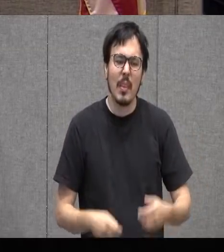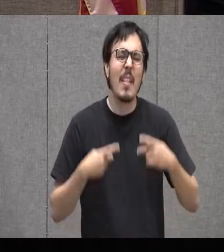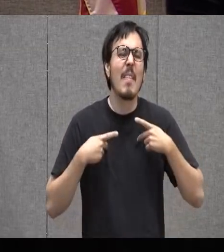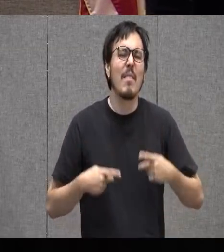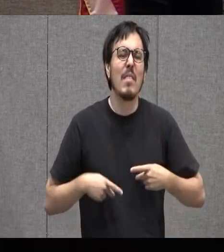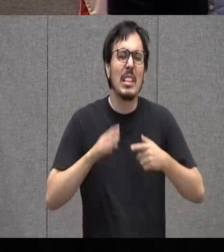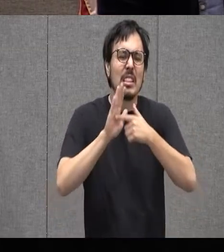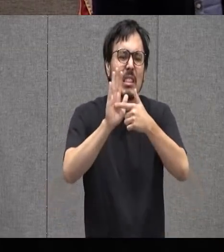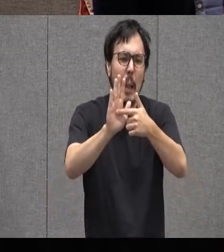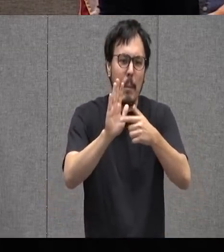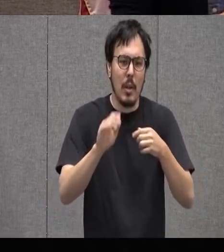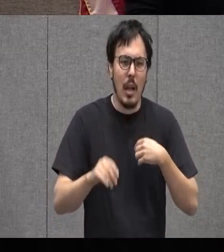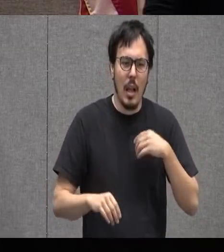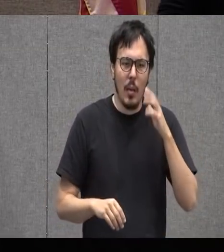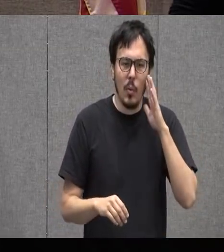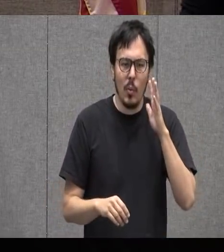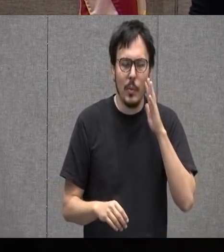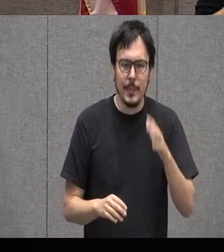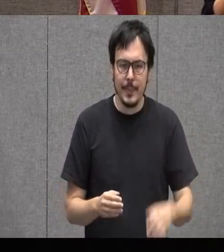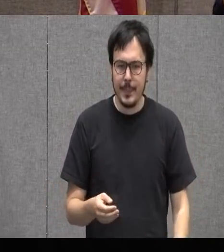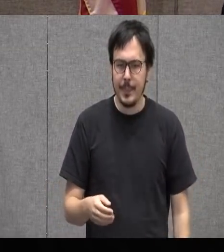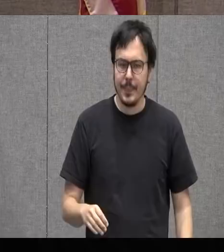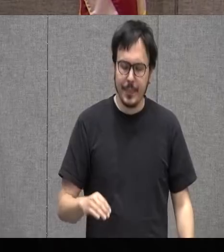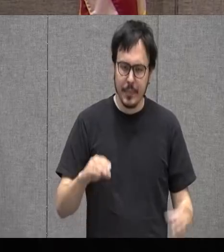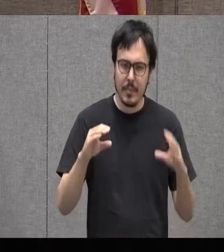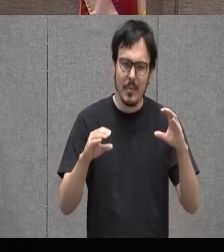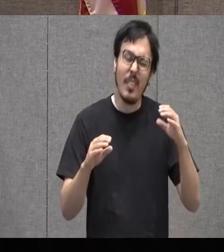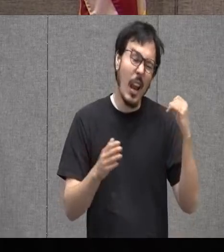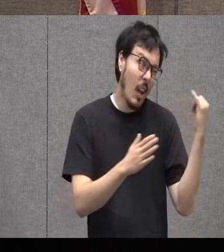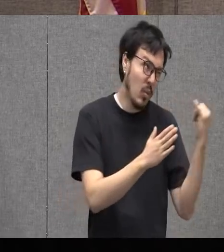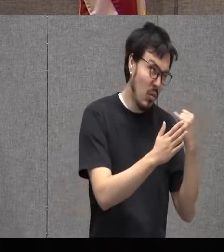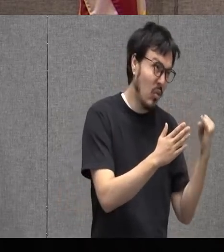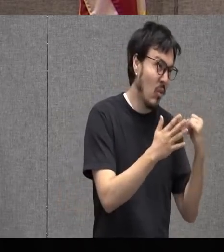So I drew this here, but if I am building with blocks